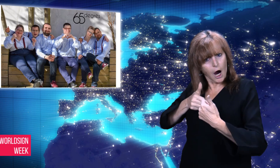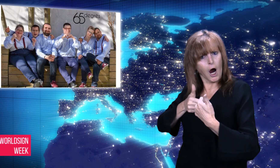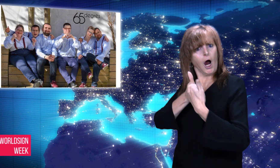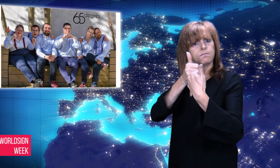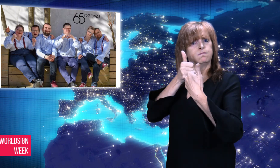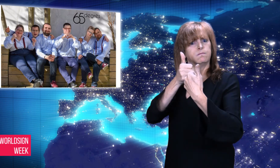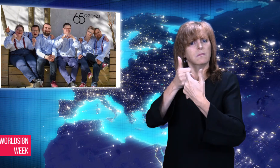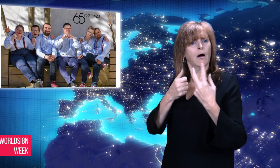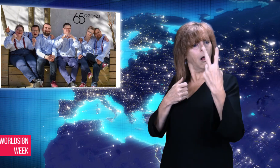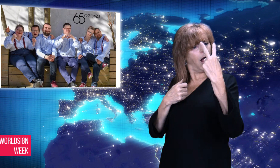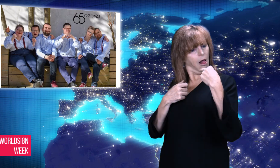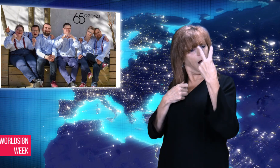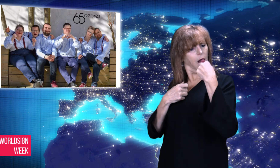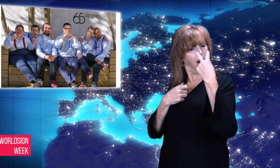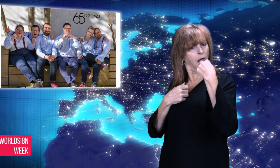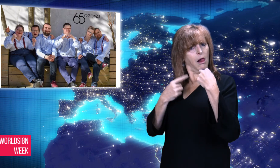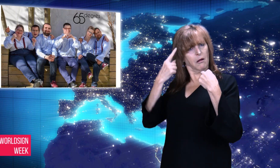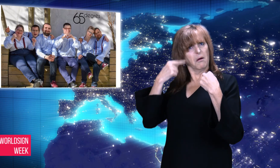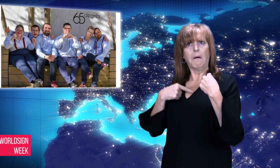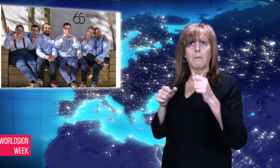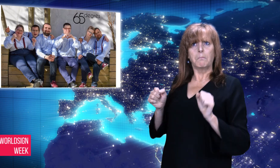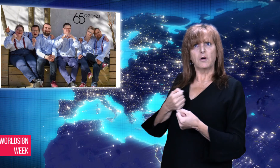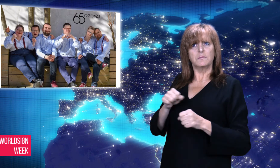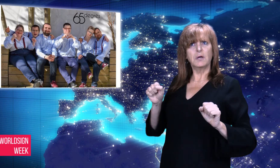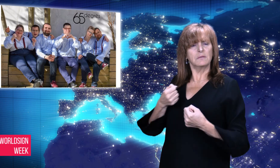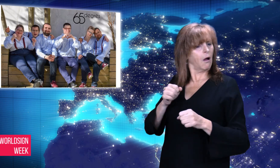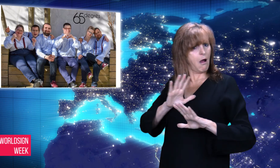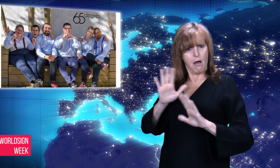misconceptions about themselves.